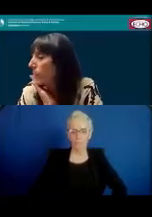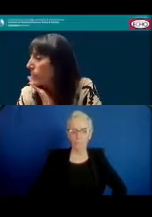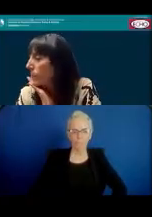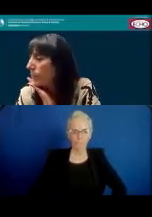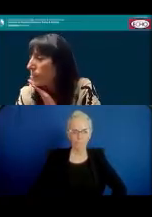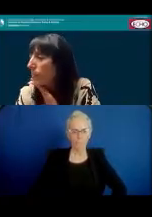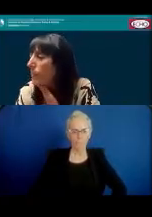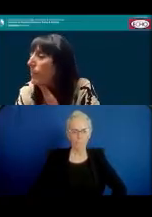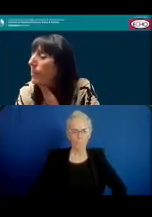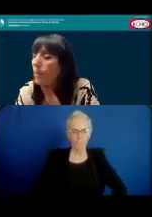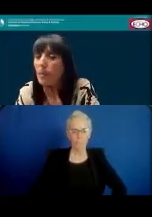Video: Washcloths.